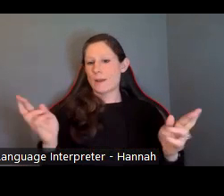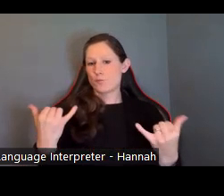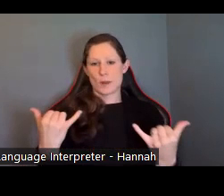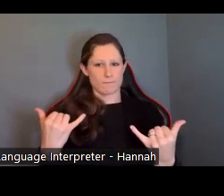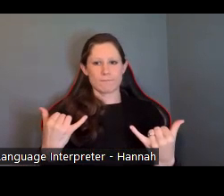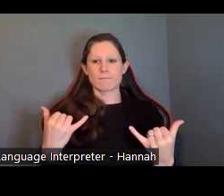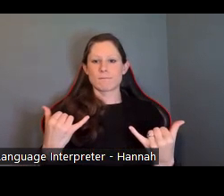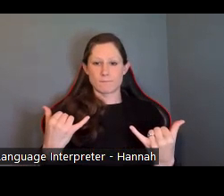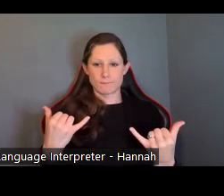It's scary.